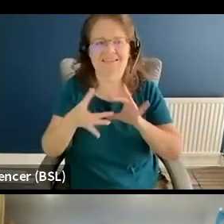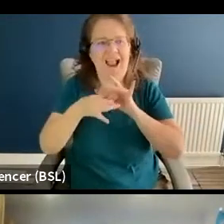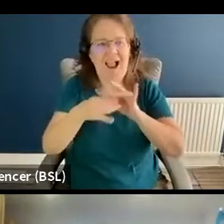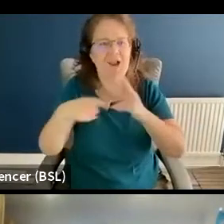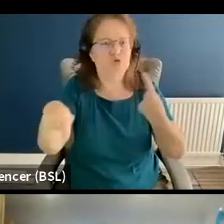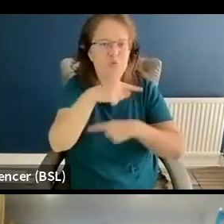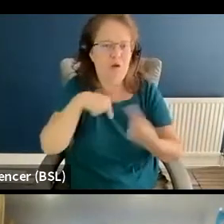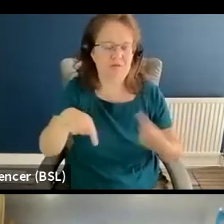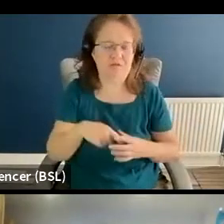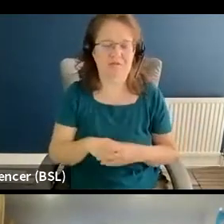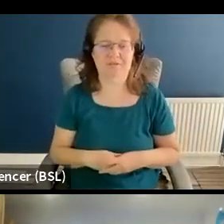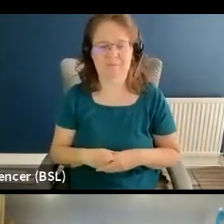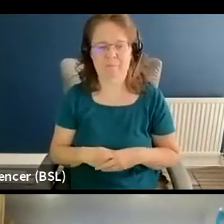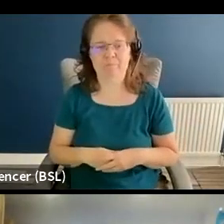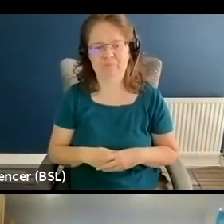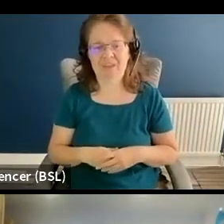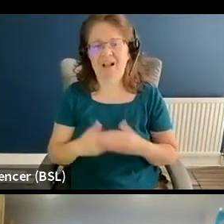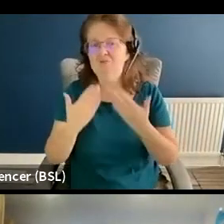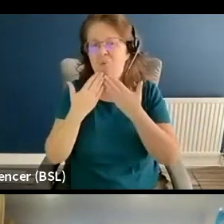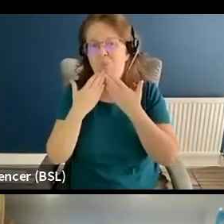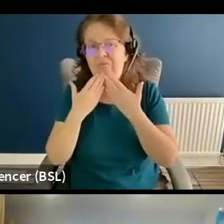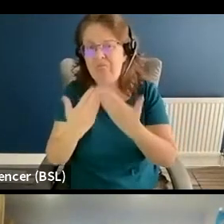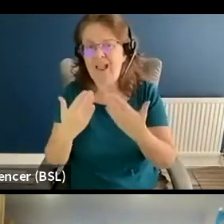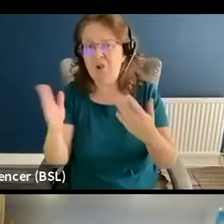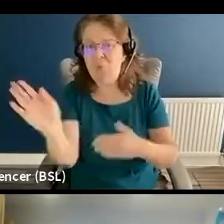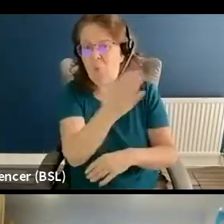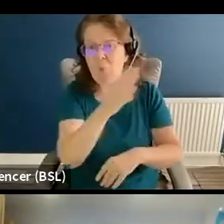And, thank you to all of you for your time in joining us.